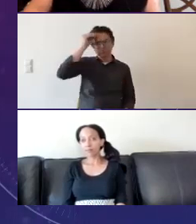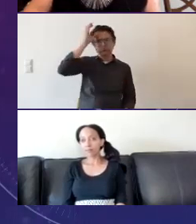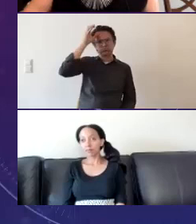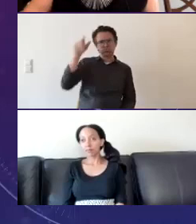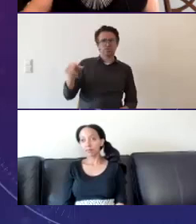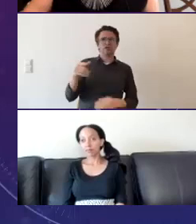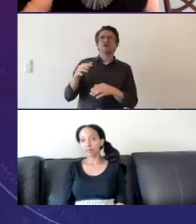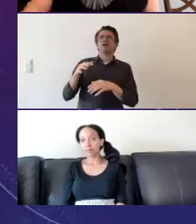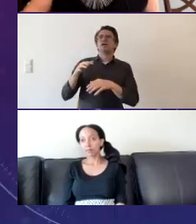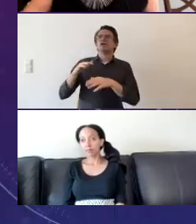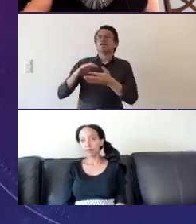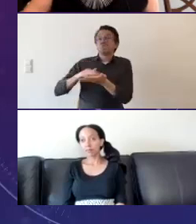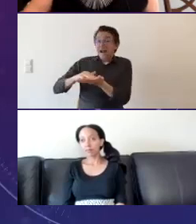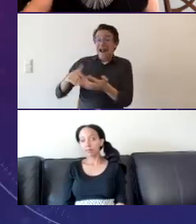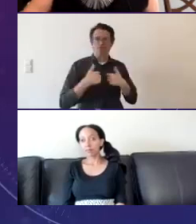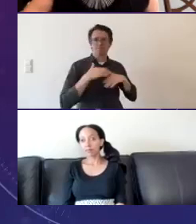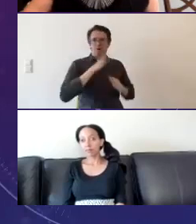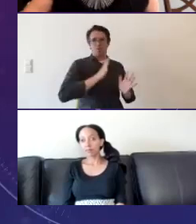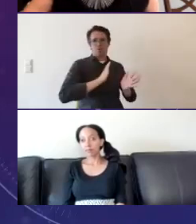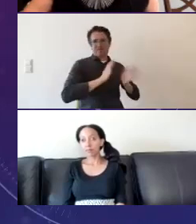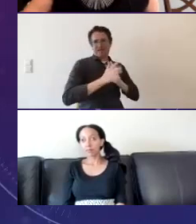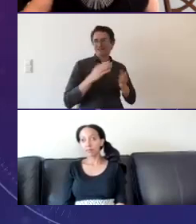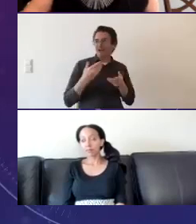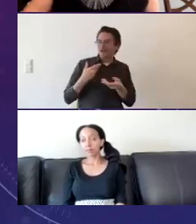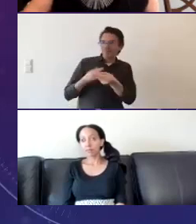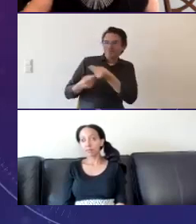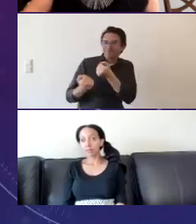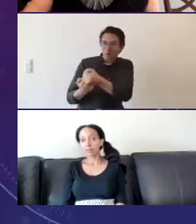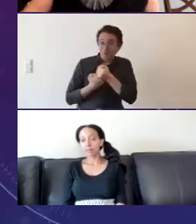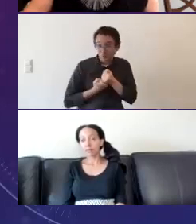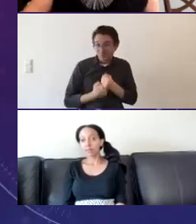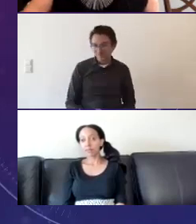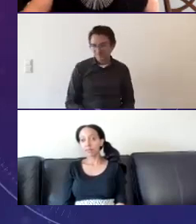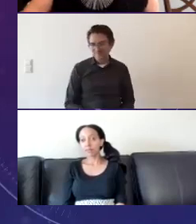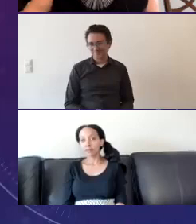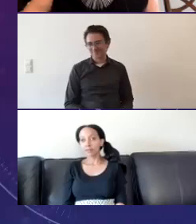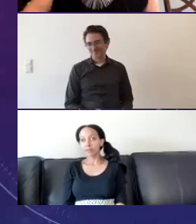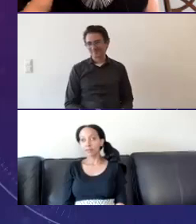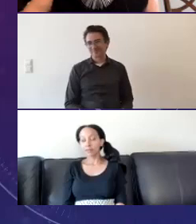remarks and then she's going to open up the floor to answer your question so be